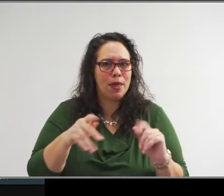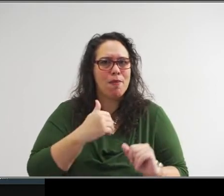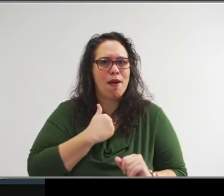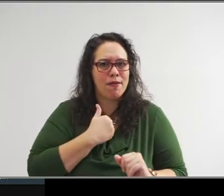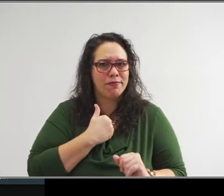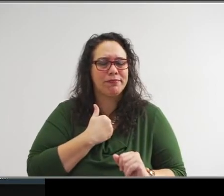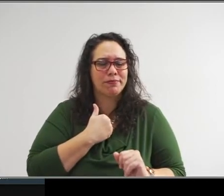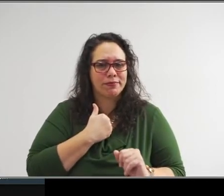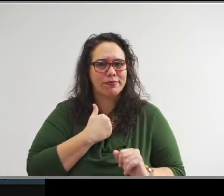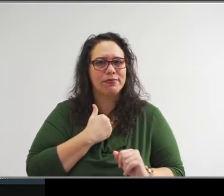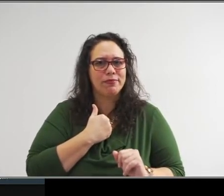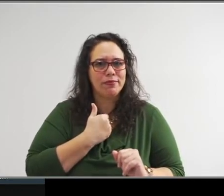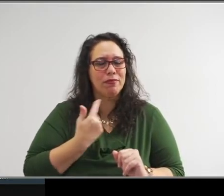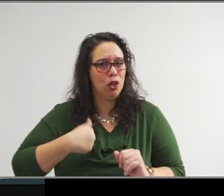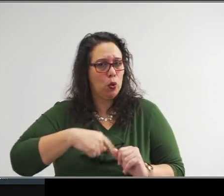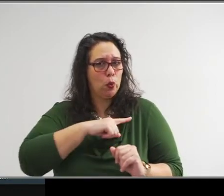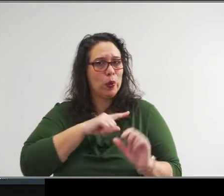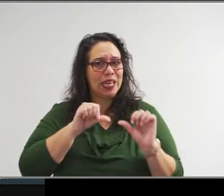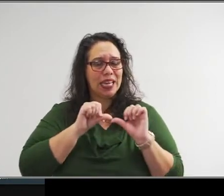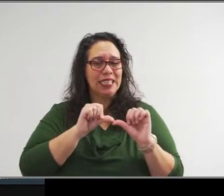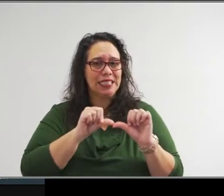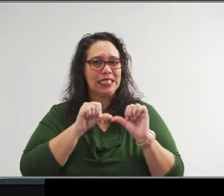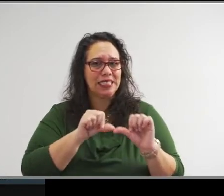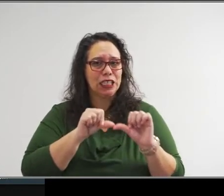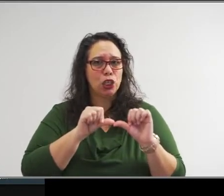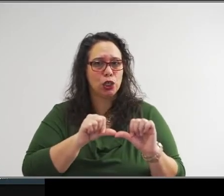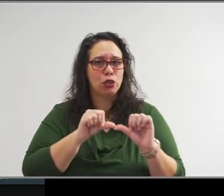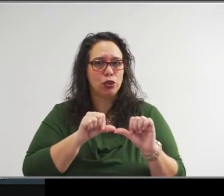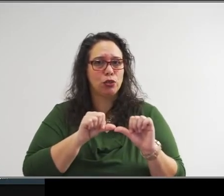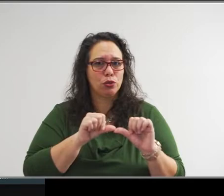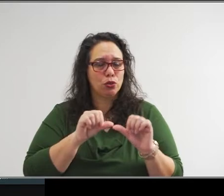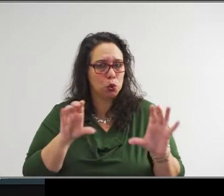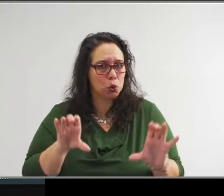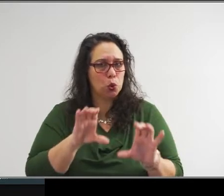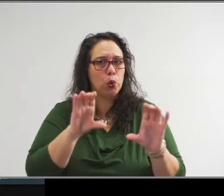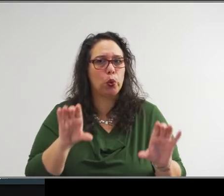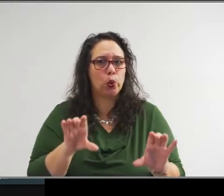And what we continue to be compelled to do is to provide